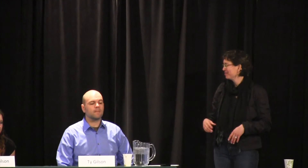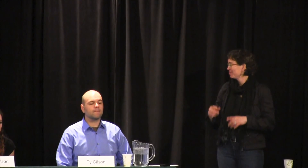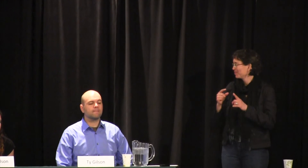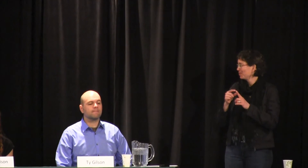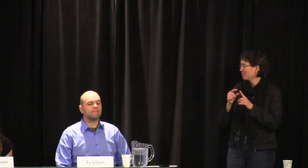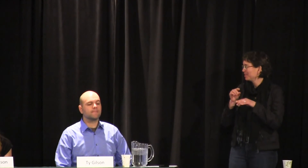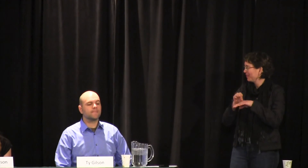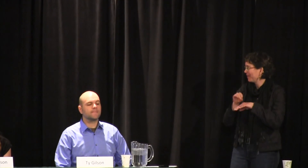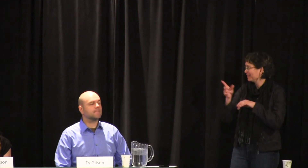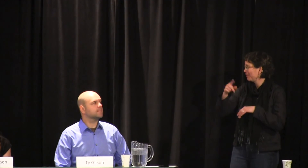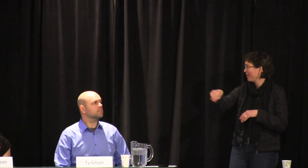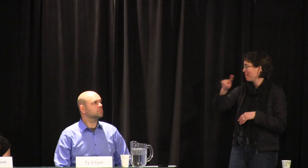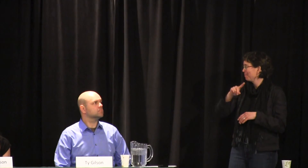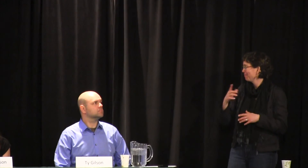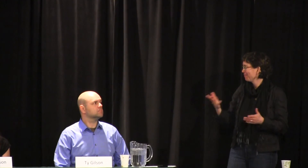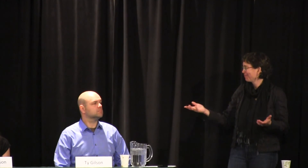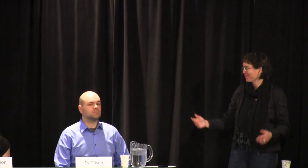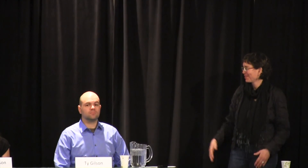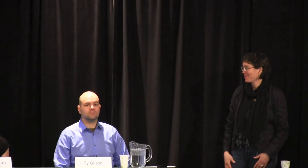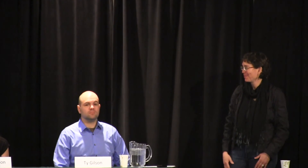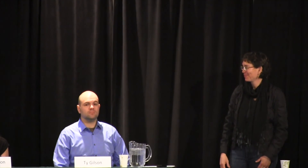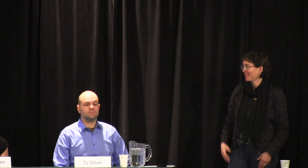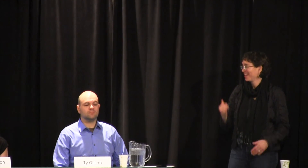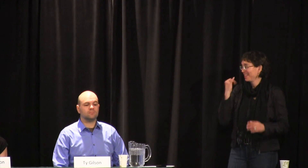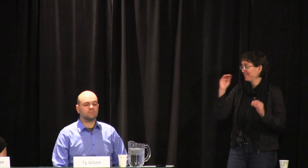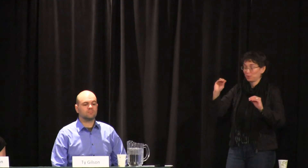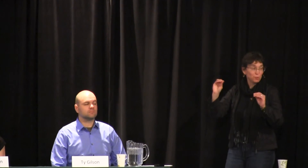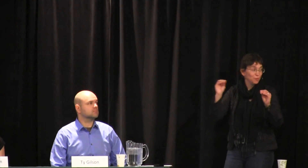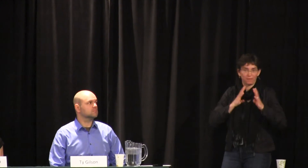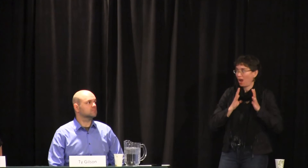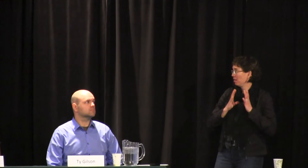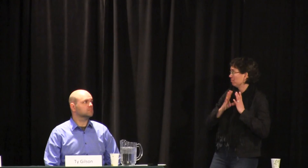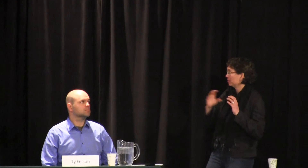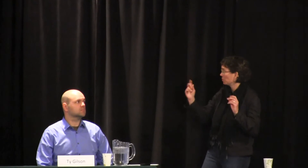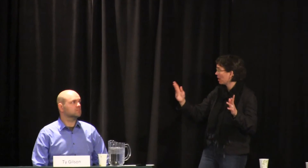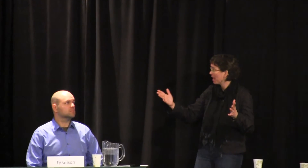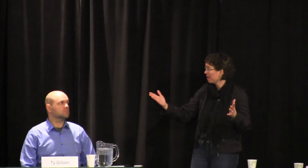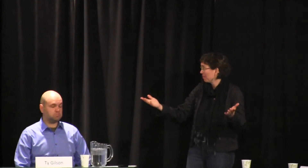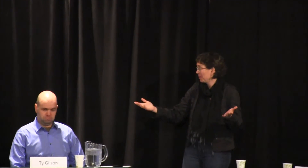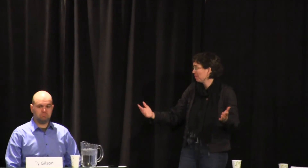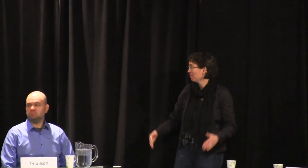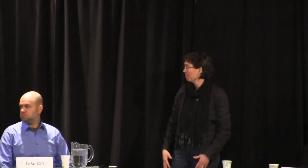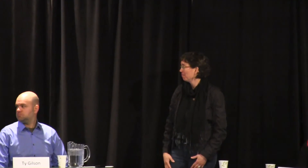Any words of advice for the audience? If you don't, that's fine.